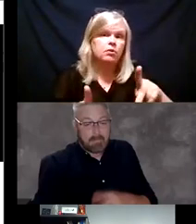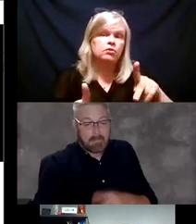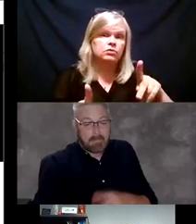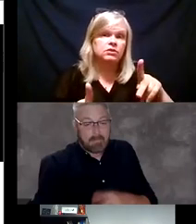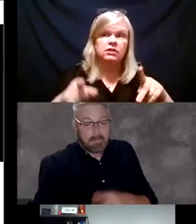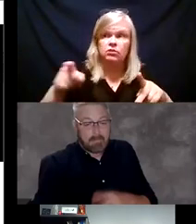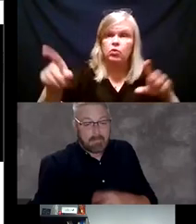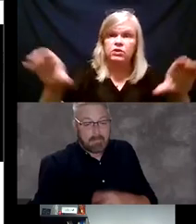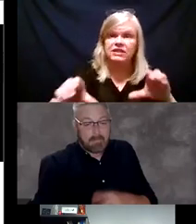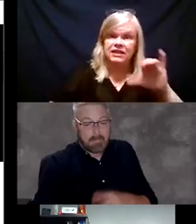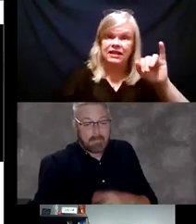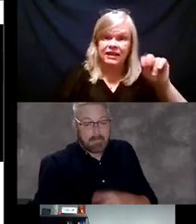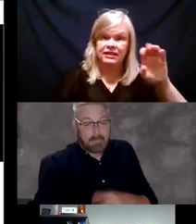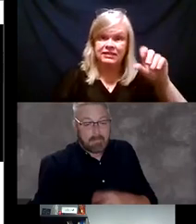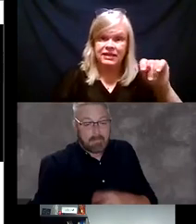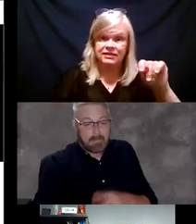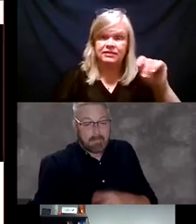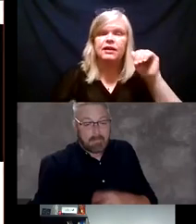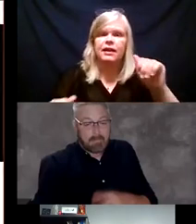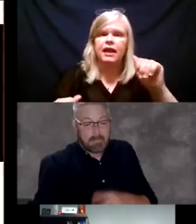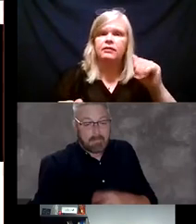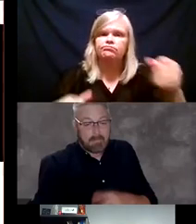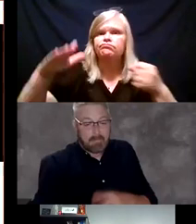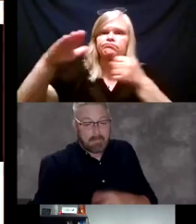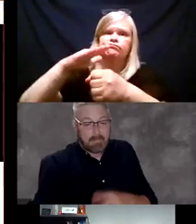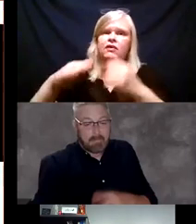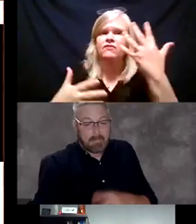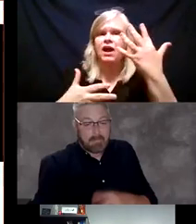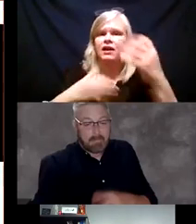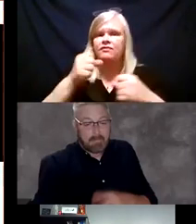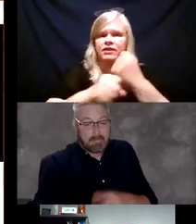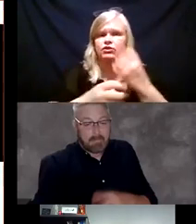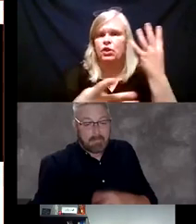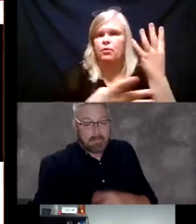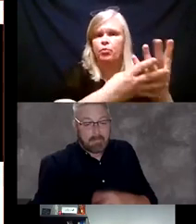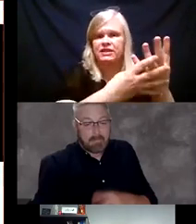PRISON. SOMEONE ASKED ABOUT STATUTORY